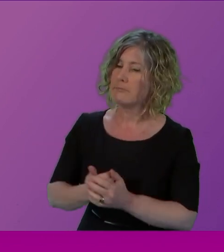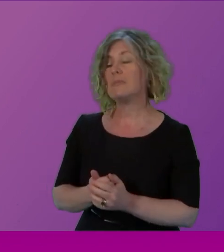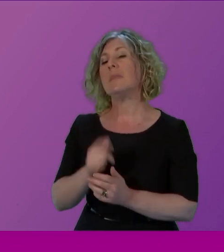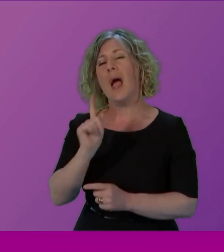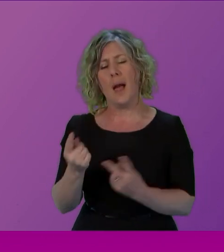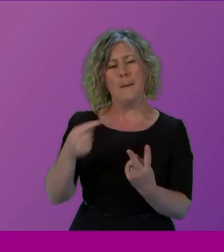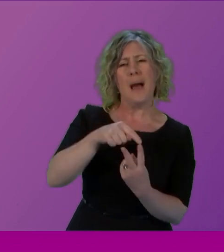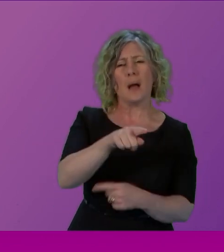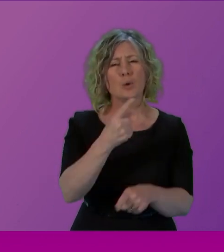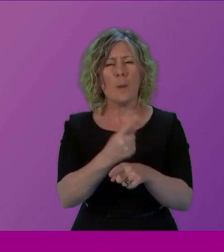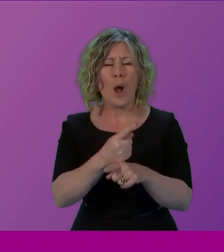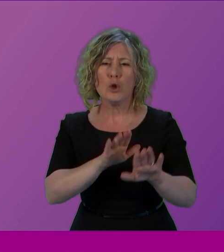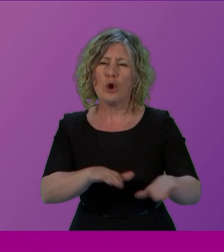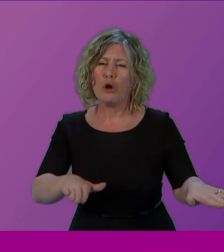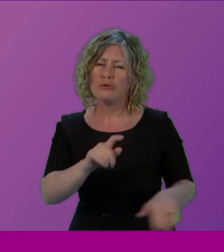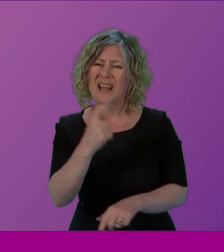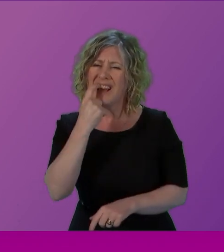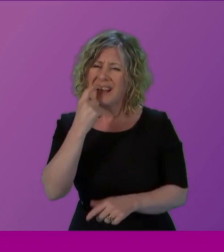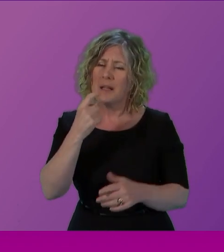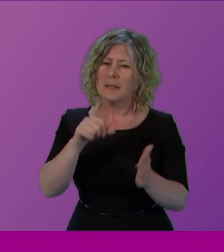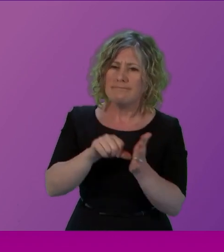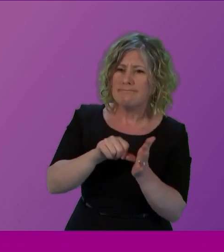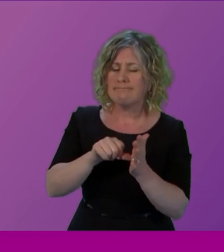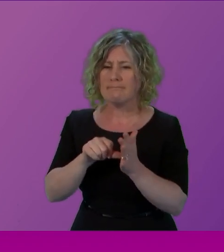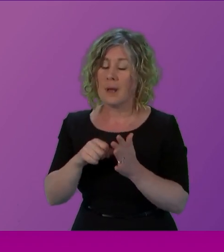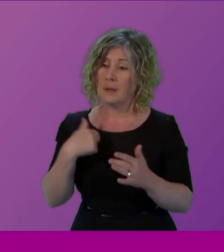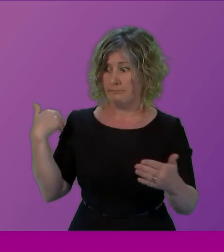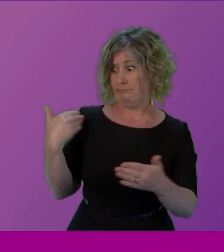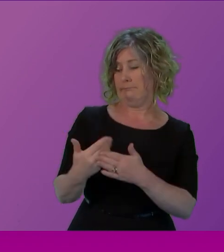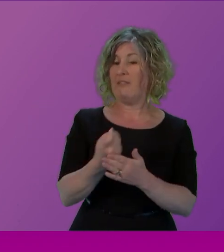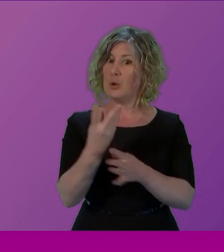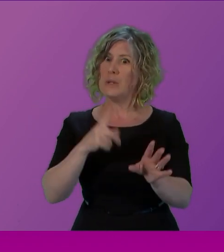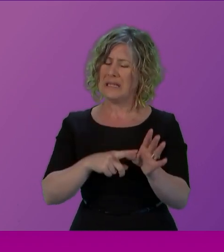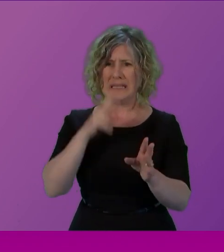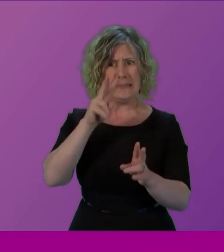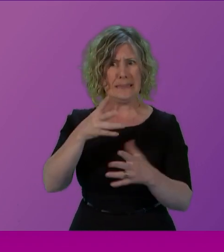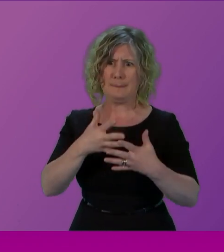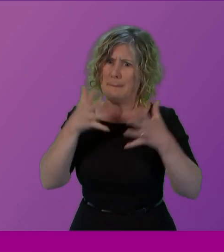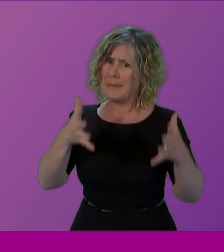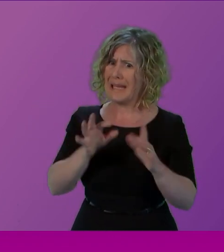In recent years, we have seen significant improvements in child oral health in Scotland.